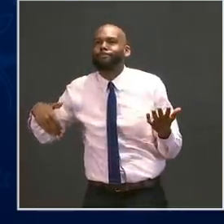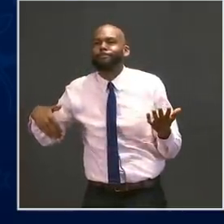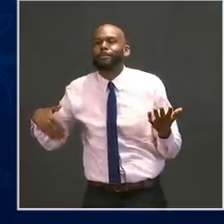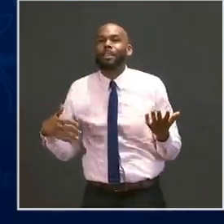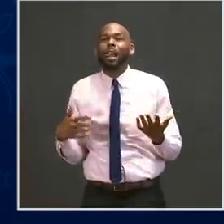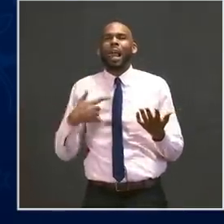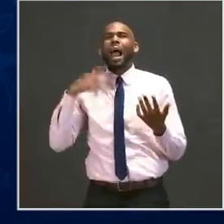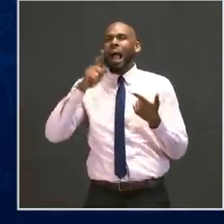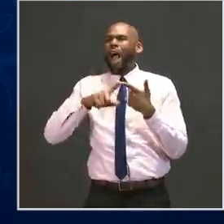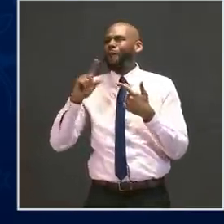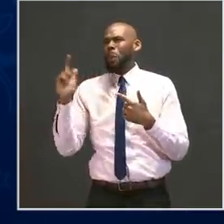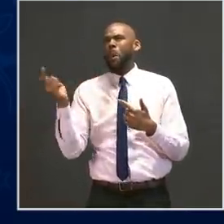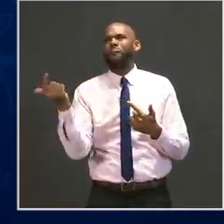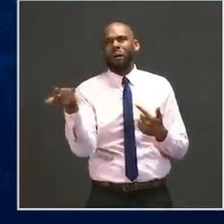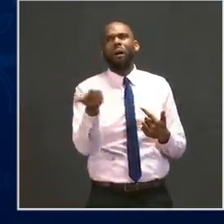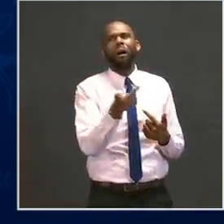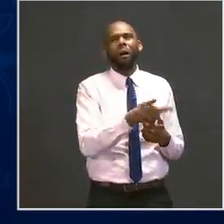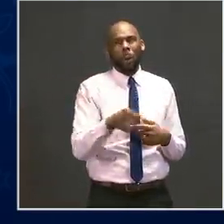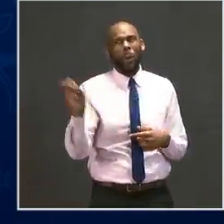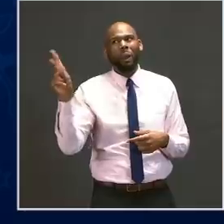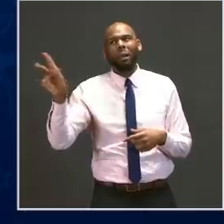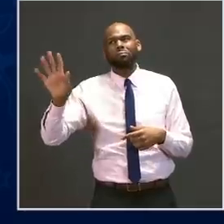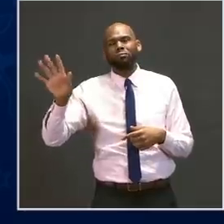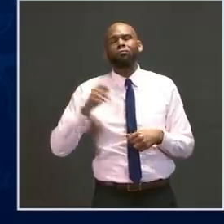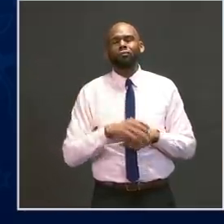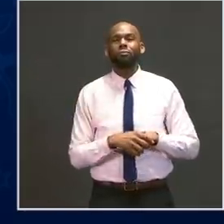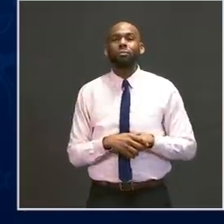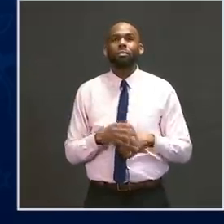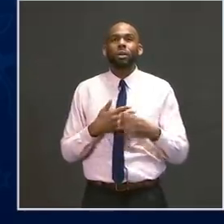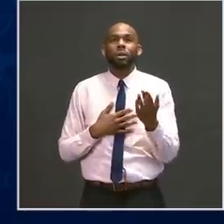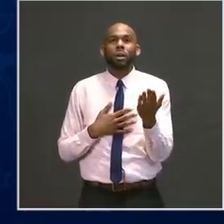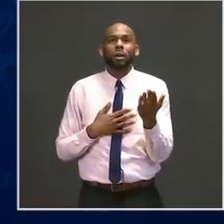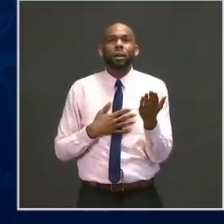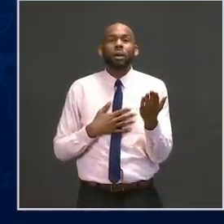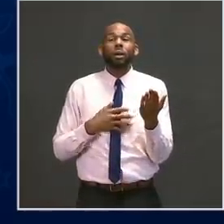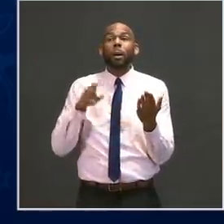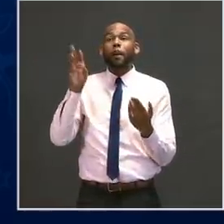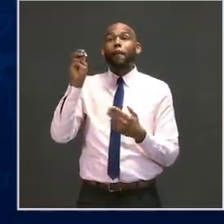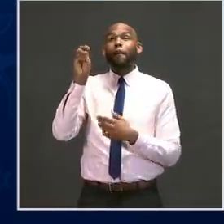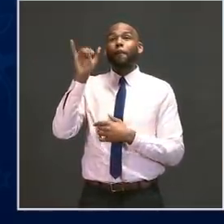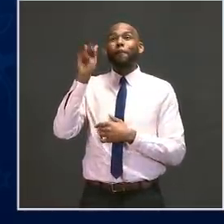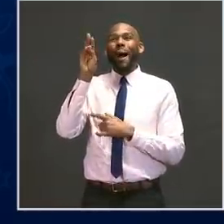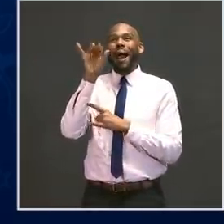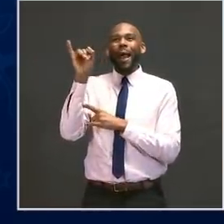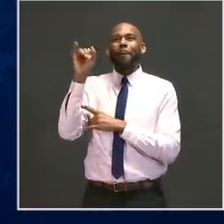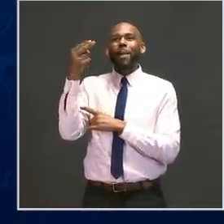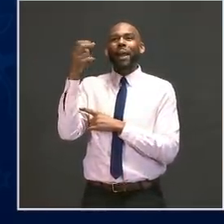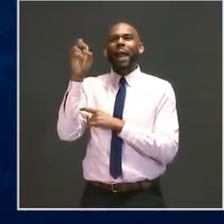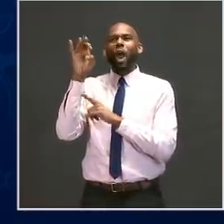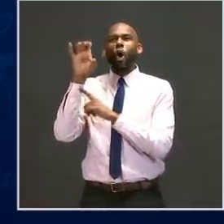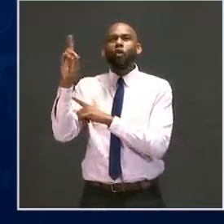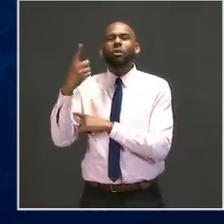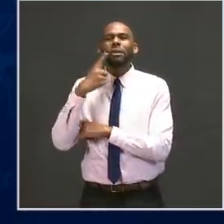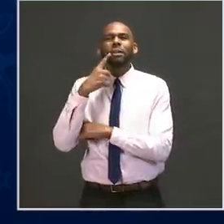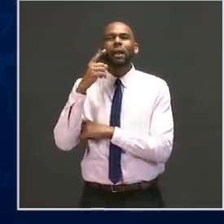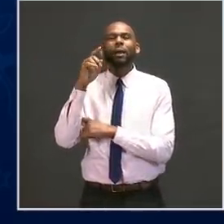just so I get to everybody. Okay? Go ahead. The Press: The Miami Herald reported yesterday that the Biden administration is considering